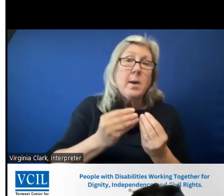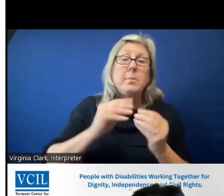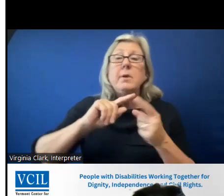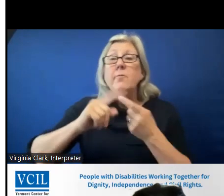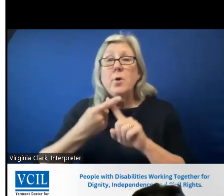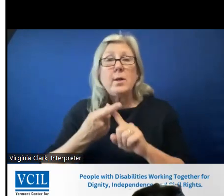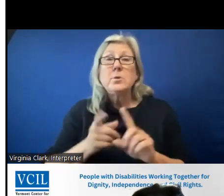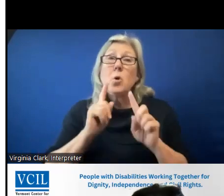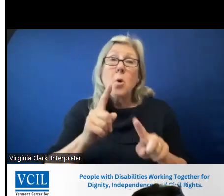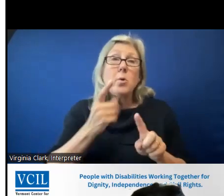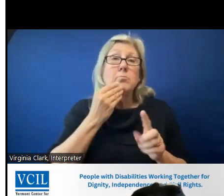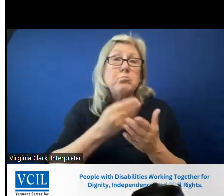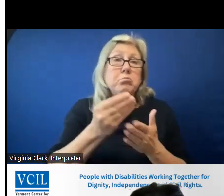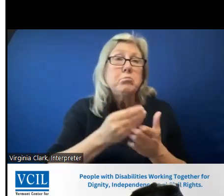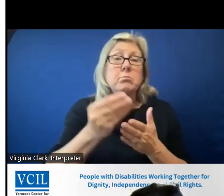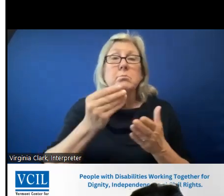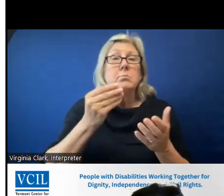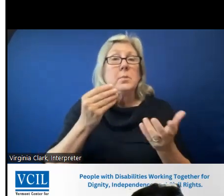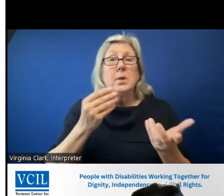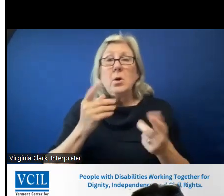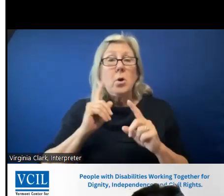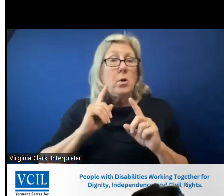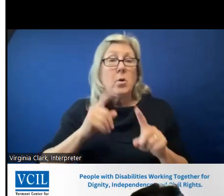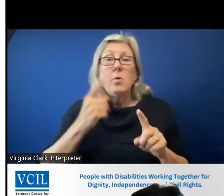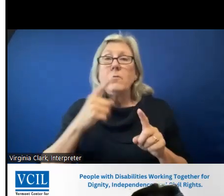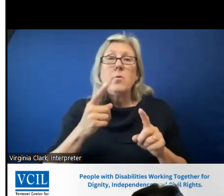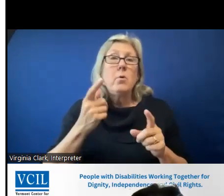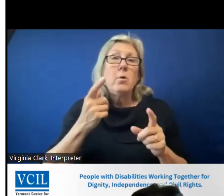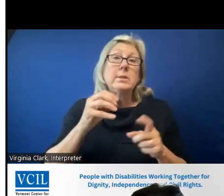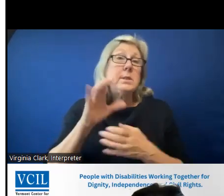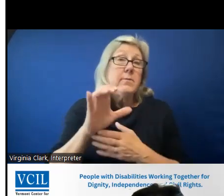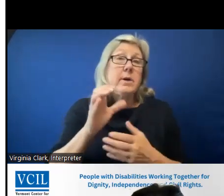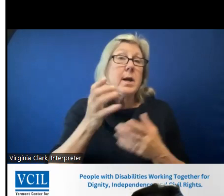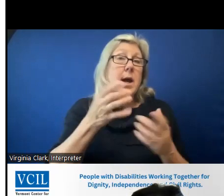medical care or other necessary activities such as voting and are being shut out of work,